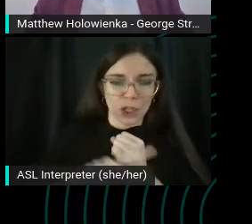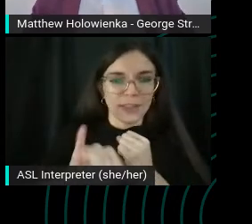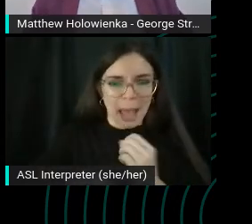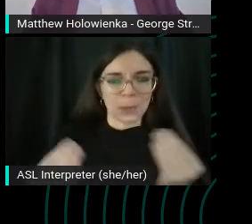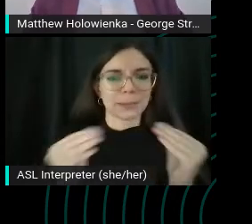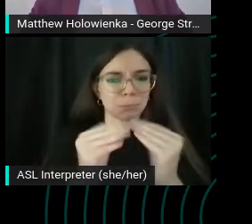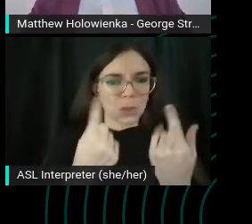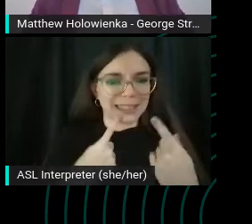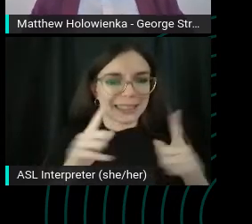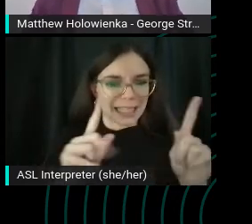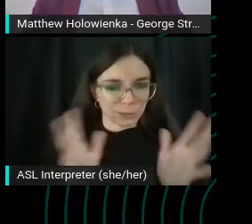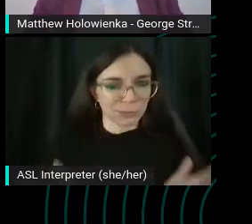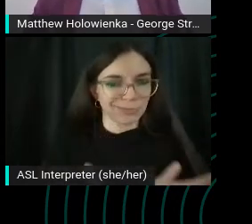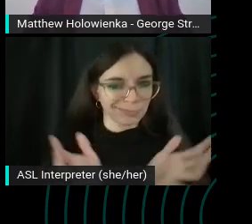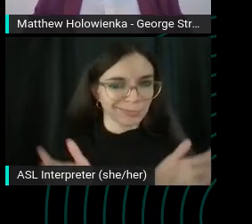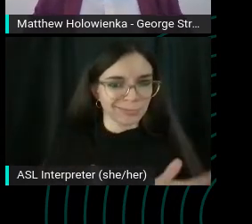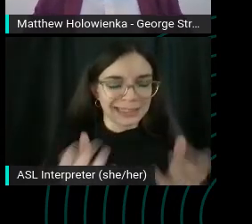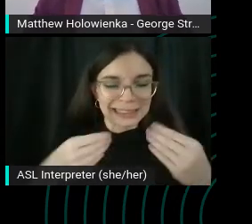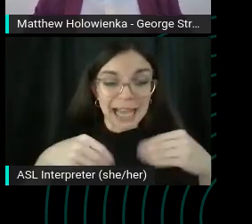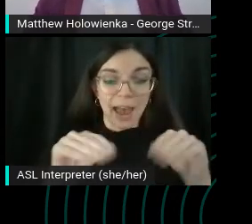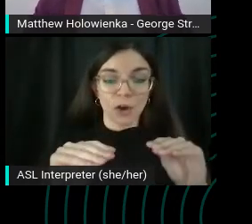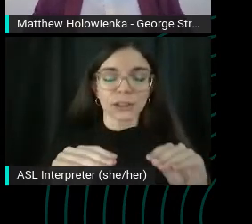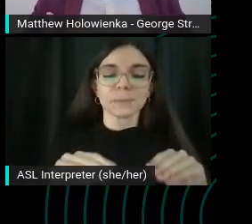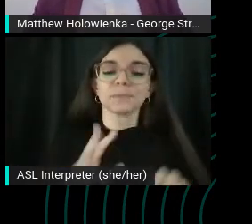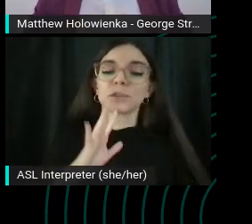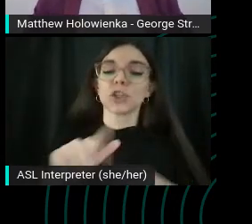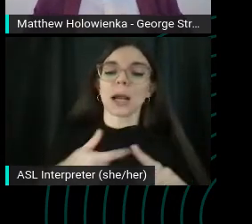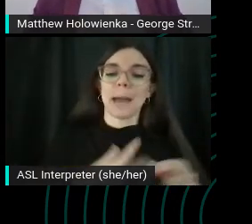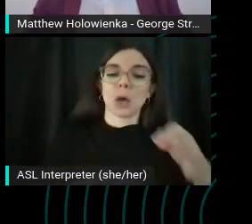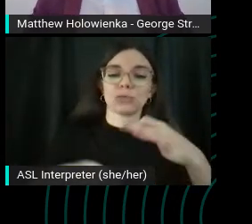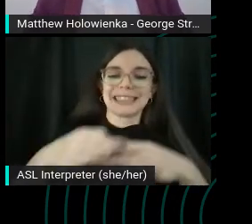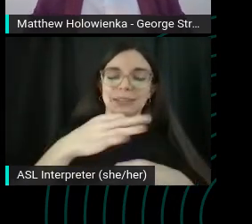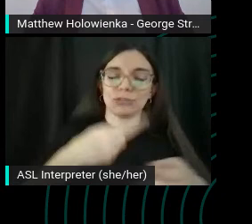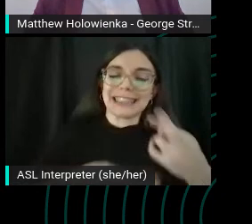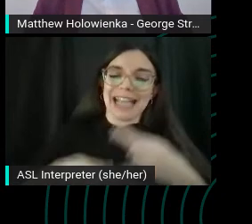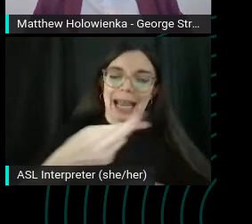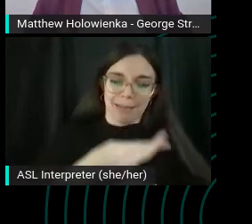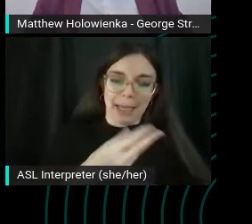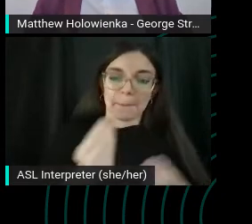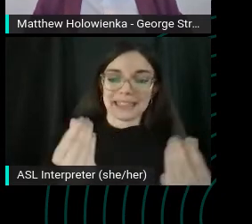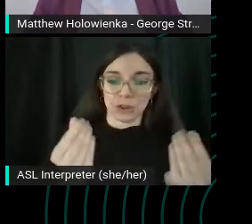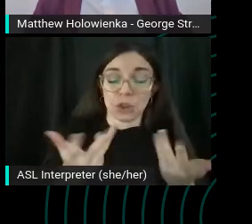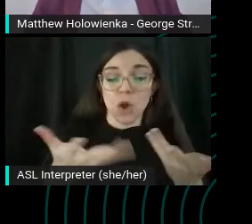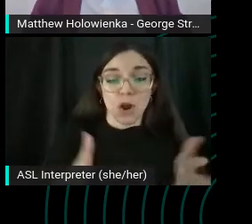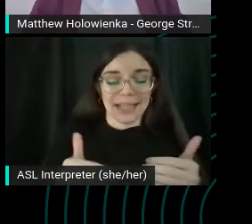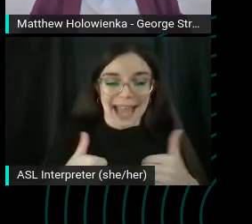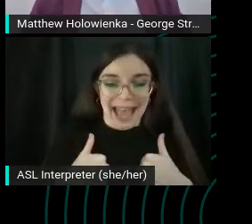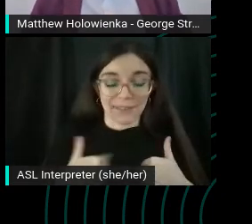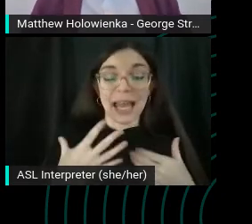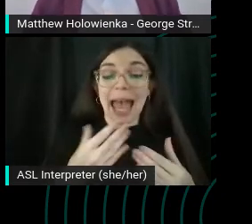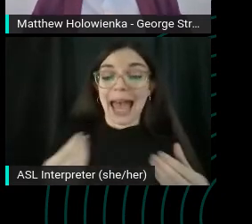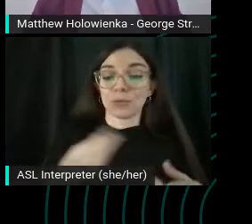You know, when we talk about recycling material you already have, I do want to show you that you can also recycle video styles that you already know work.